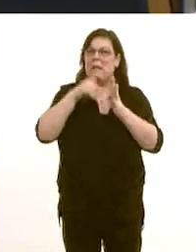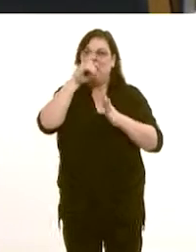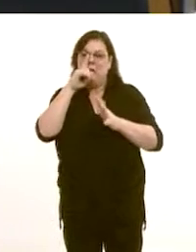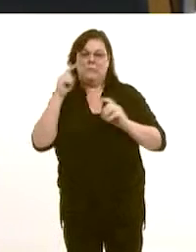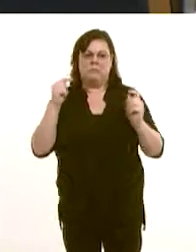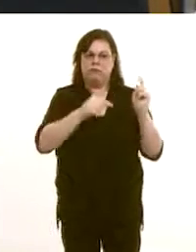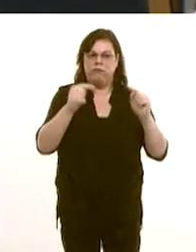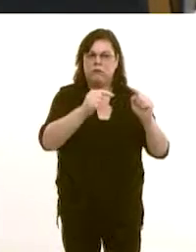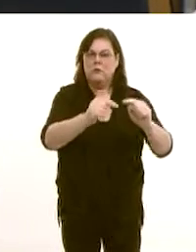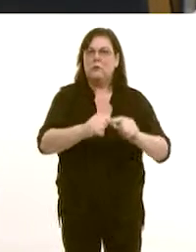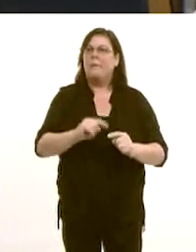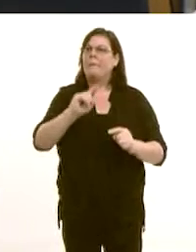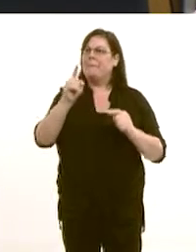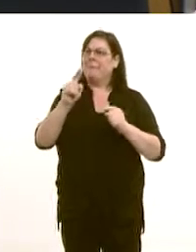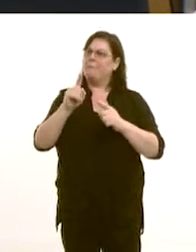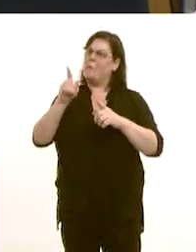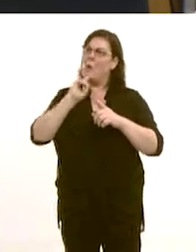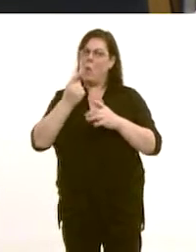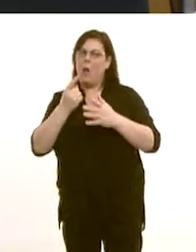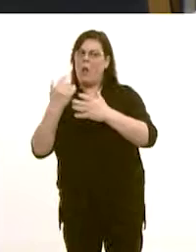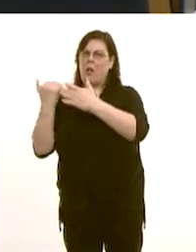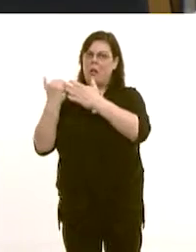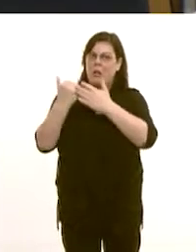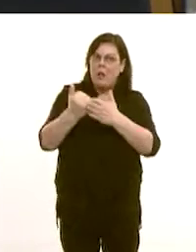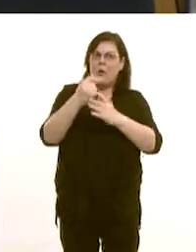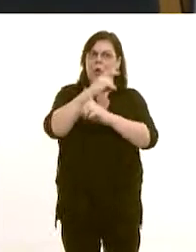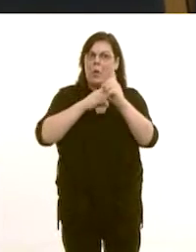What action will you take to ensure that local authorities are responsible in the way that